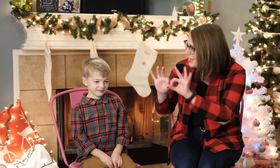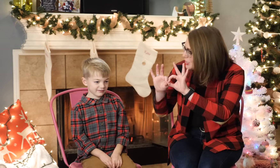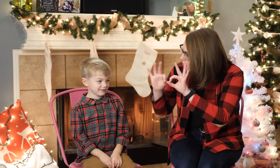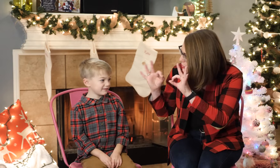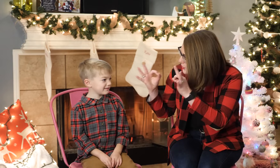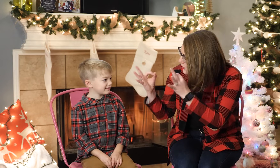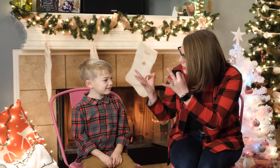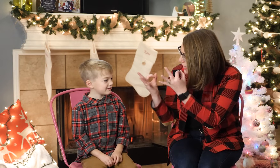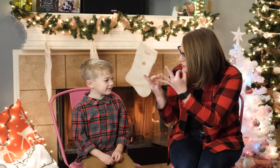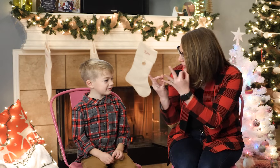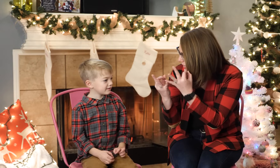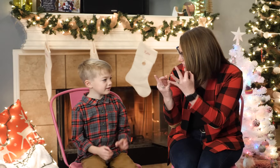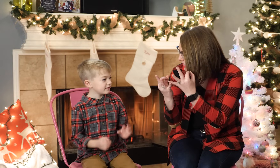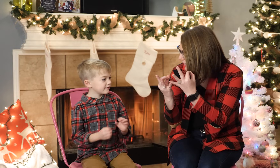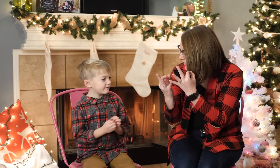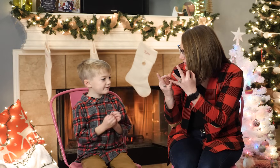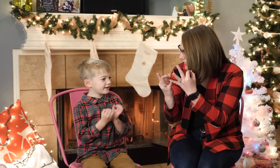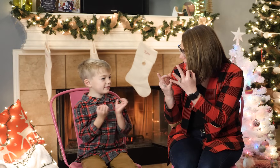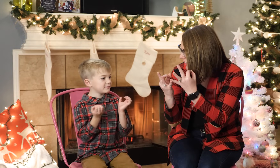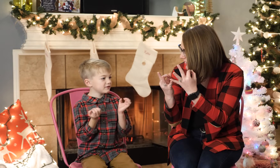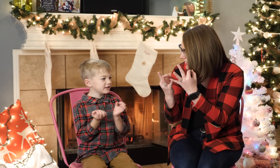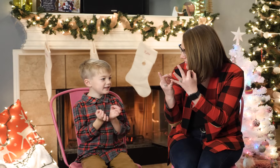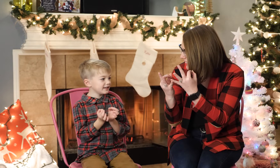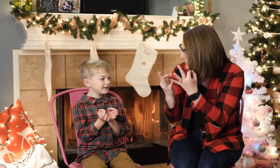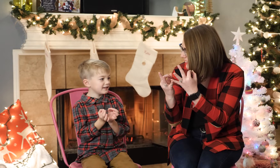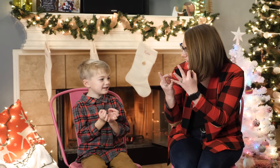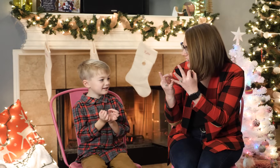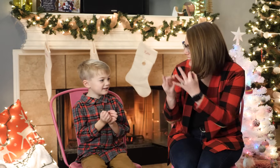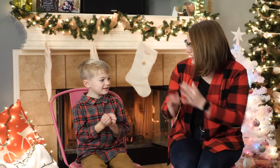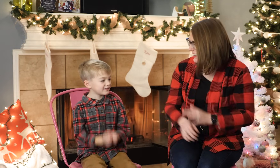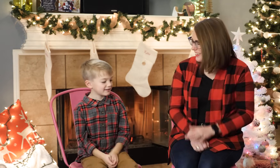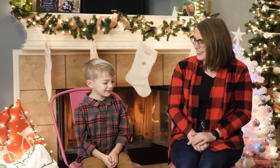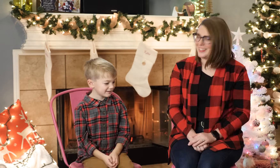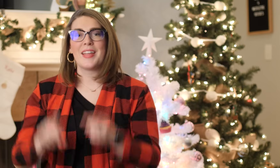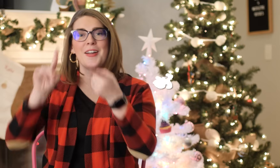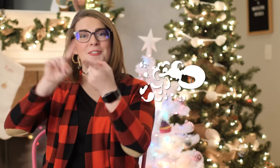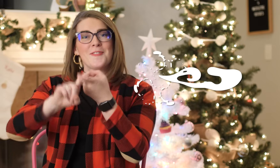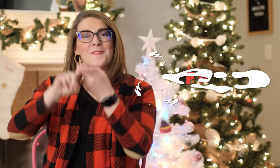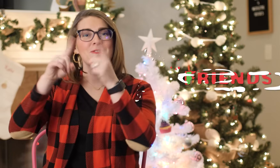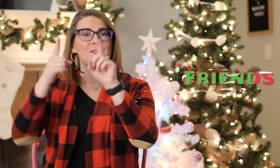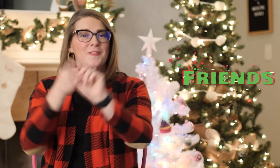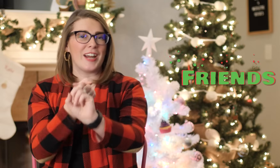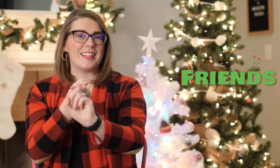Can you do family? FAMILY Very good. FRIENDS